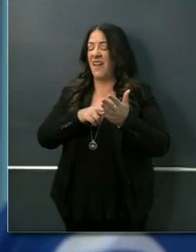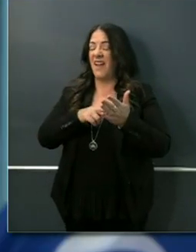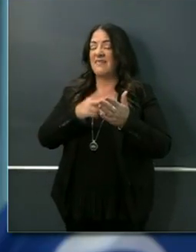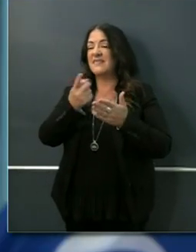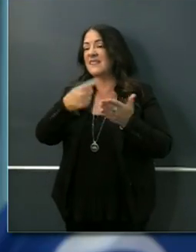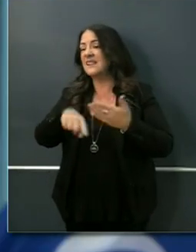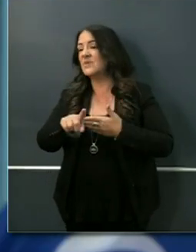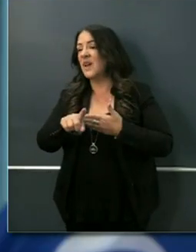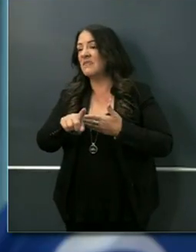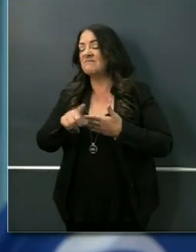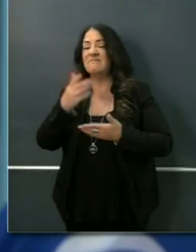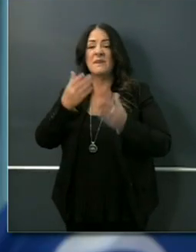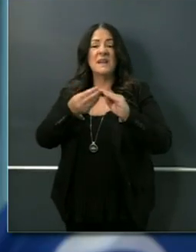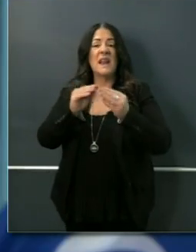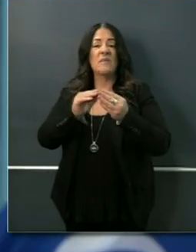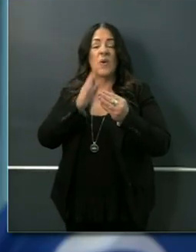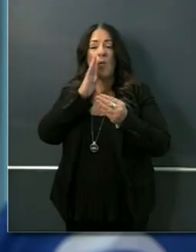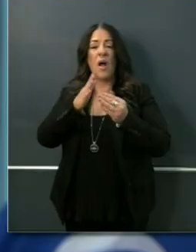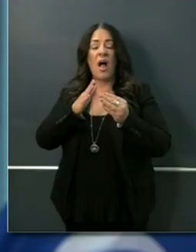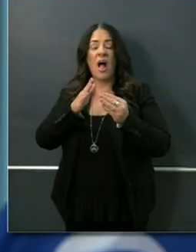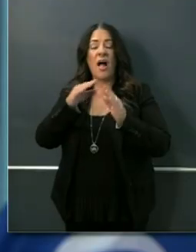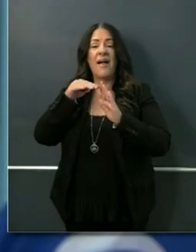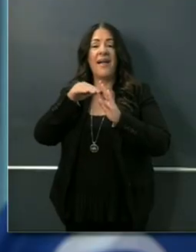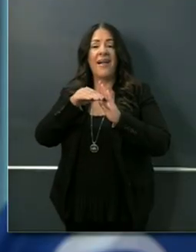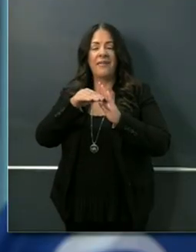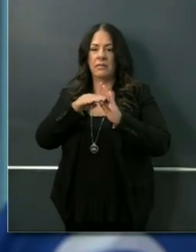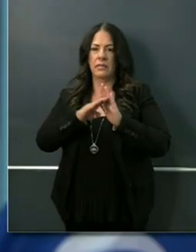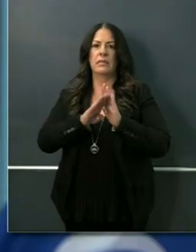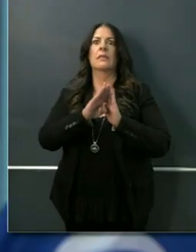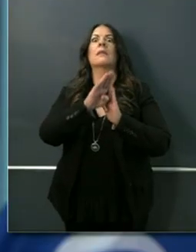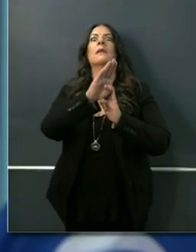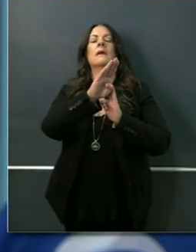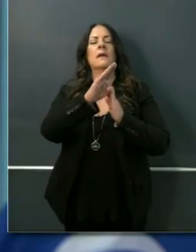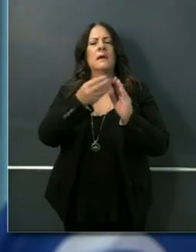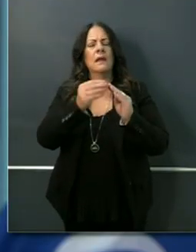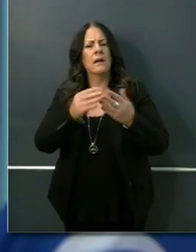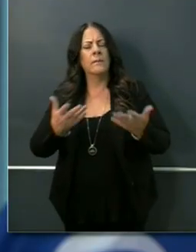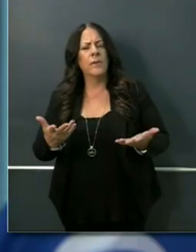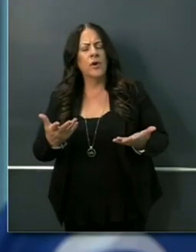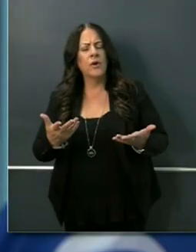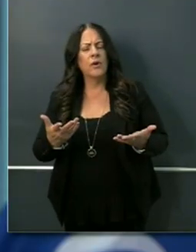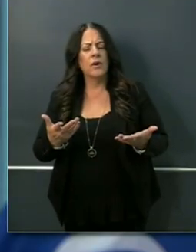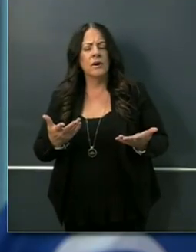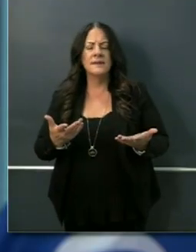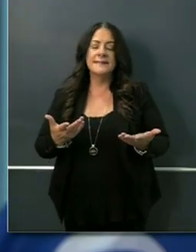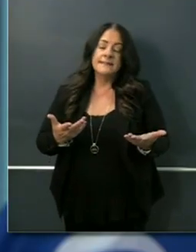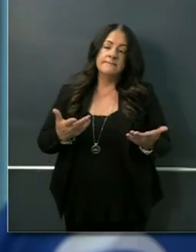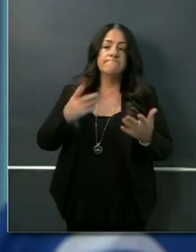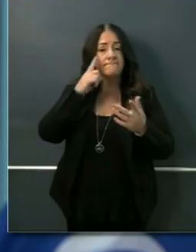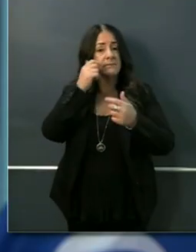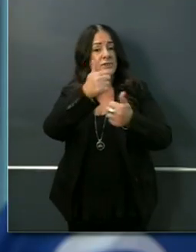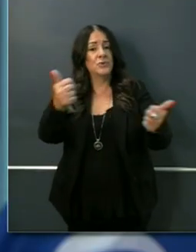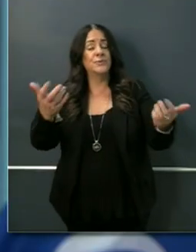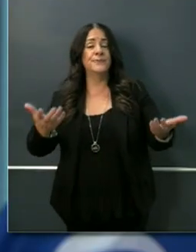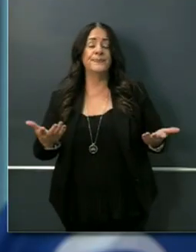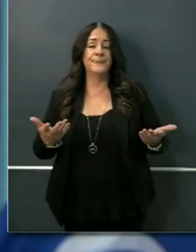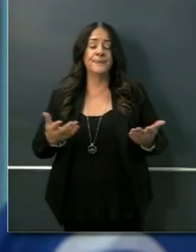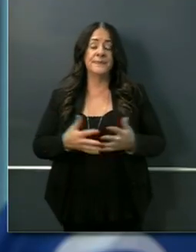PRACTICING ETHICAL DISTANCING, I WILL BE ANNOUNCING IN A WEEK OR SO THESE NUMBERS GOING BACK UP. I DON'T THINK ANYONE WANTS TO